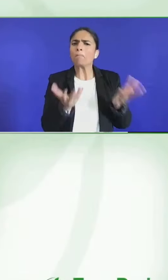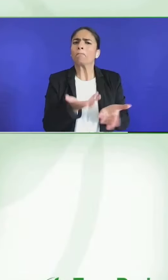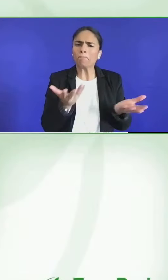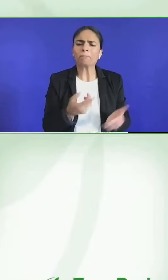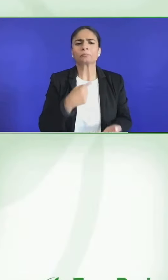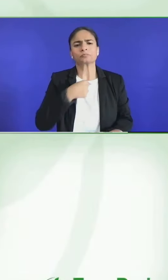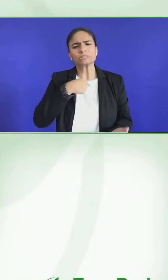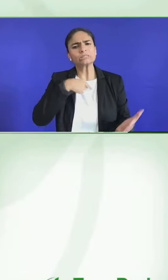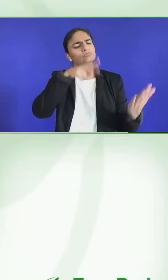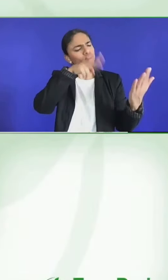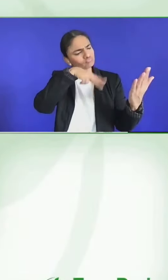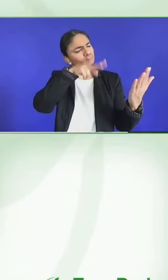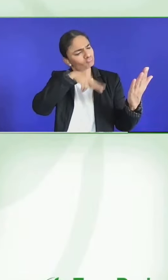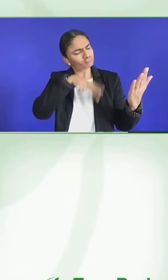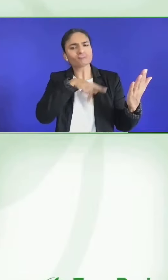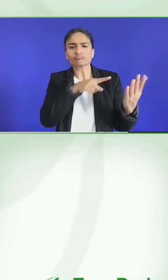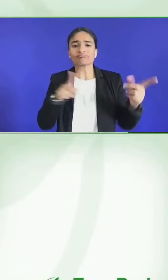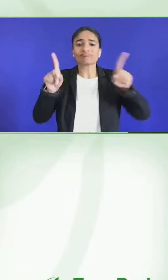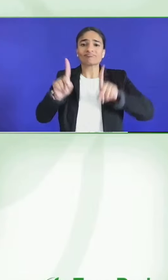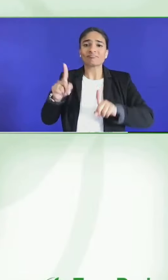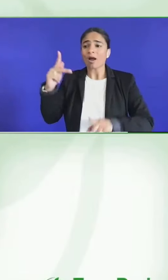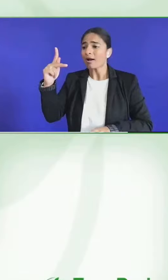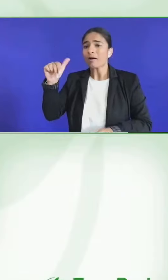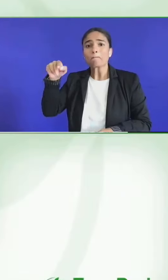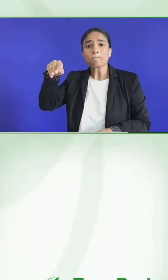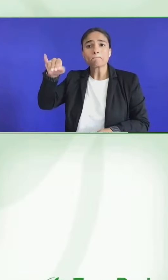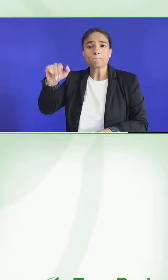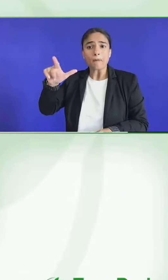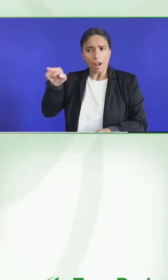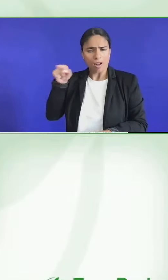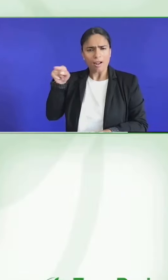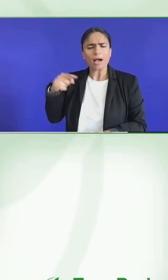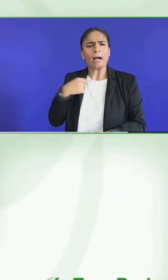you have a support need, you have an assessment, and then the